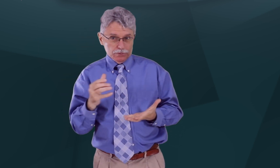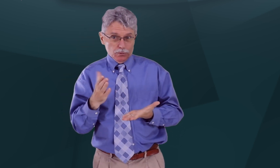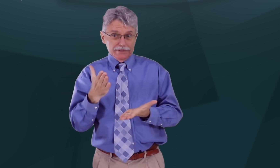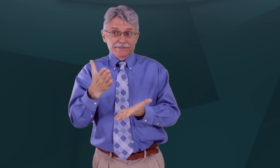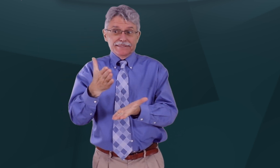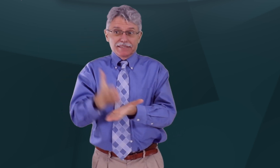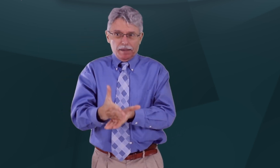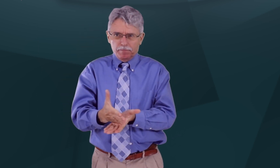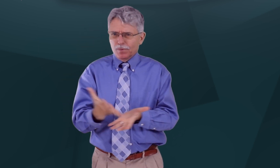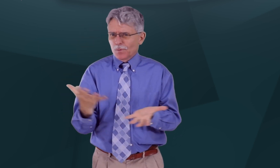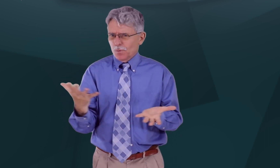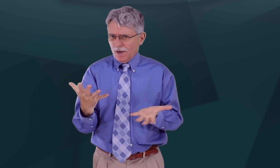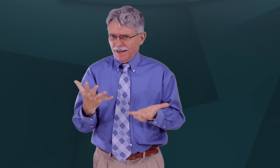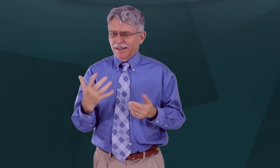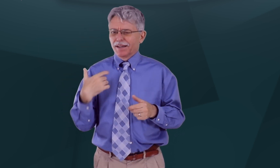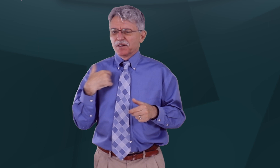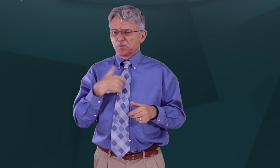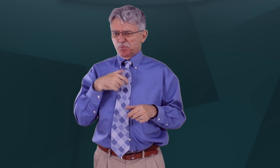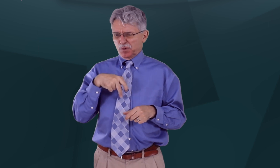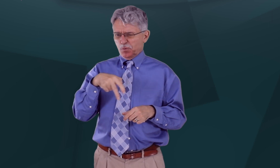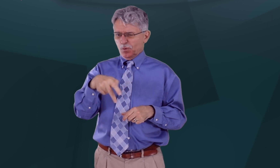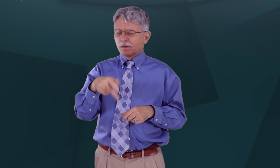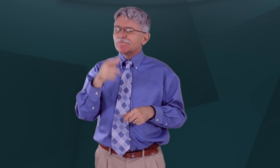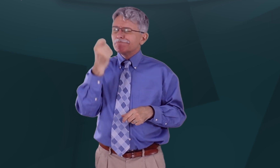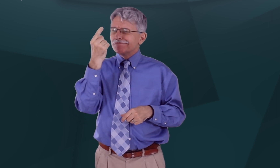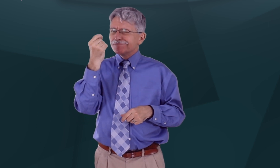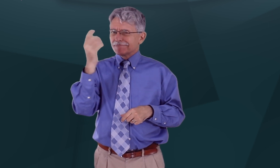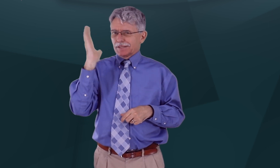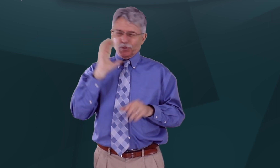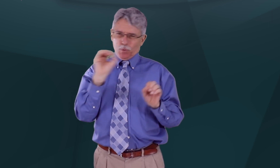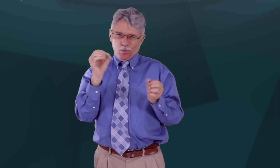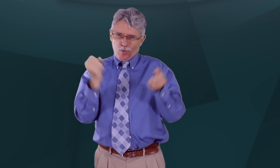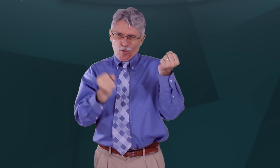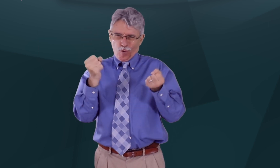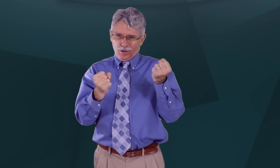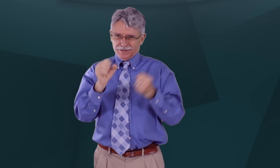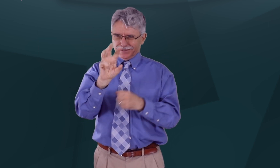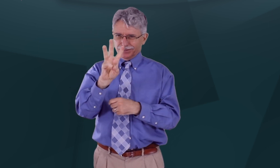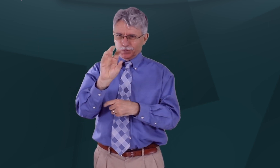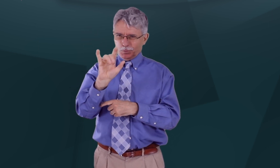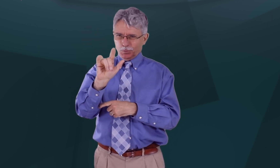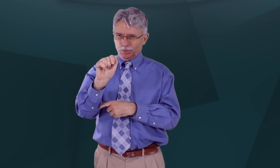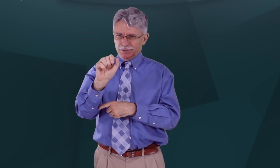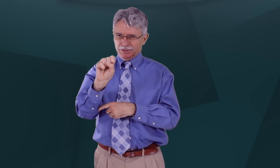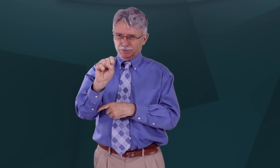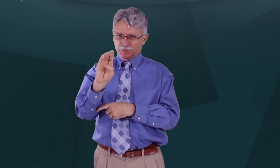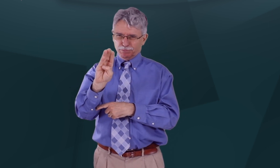And then the next sign he learned was stop. And the reason for that was -- now, there's no cars in Williamsburg,